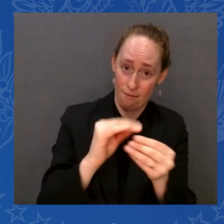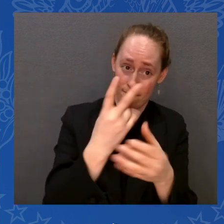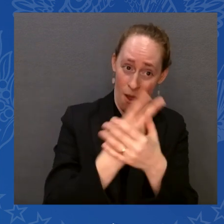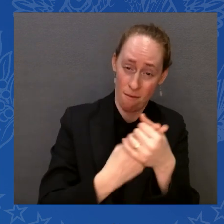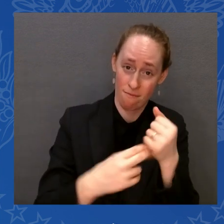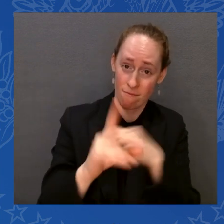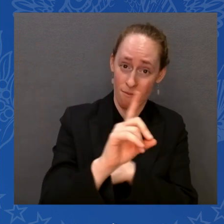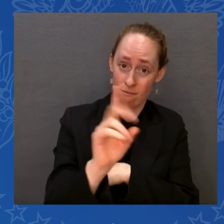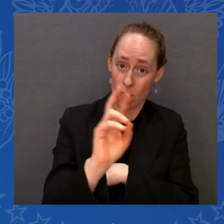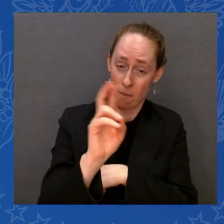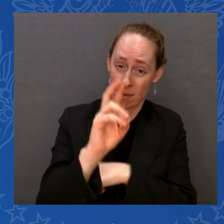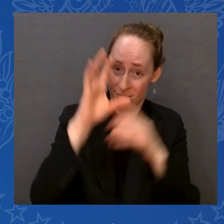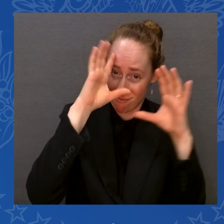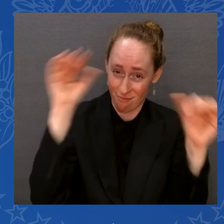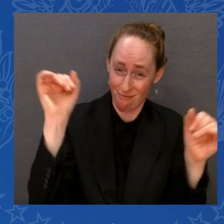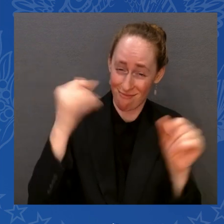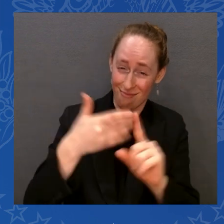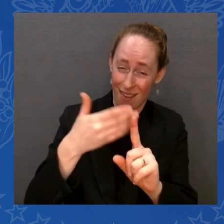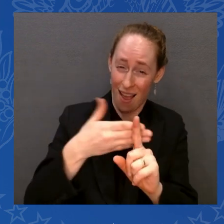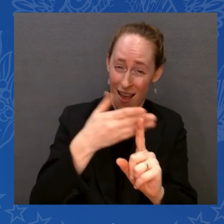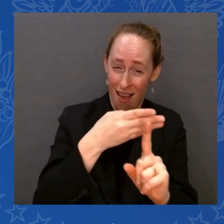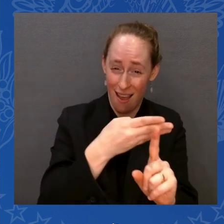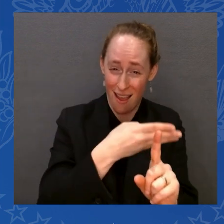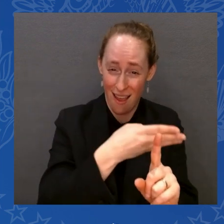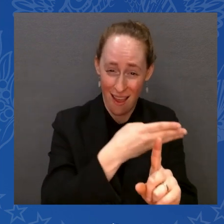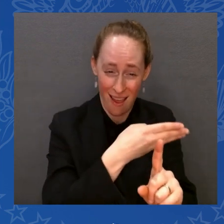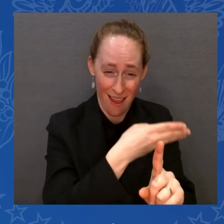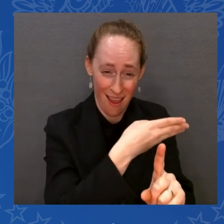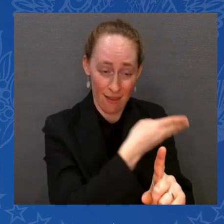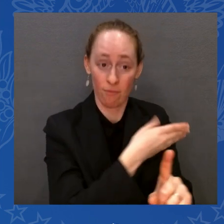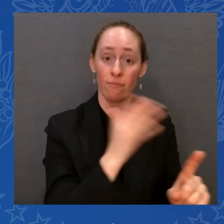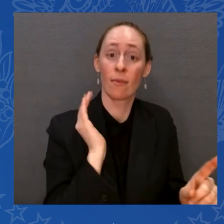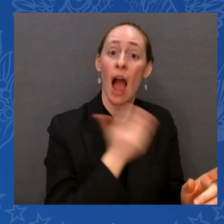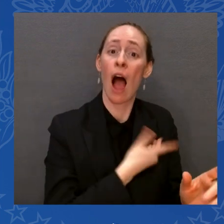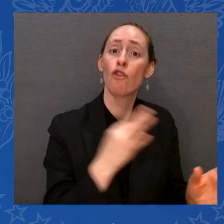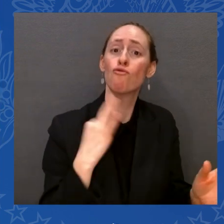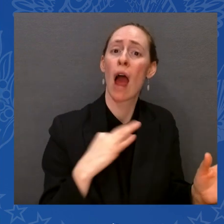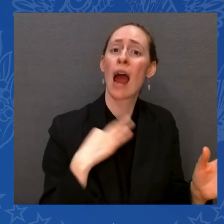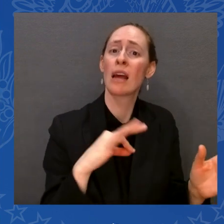But here's the deal: Our credit has been good. We've never missed a payment as a nation on the debt we have.